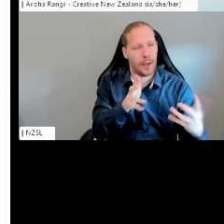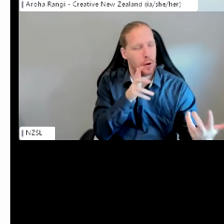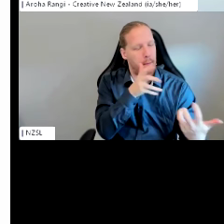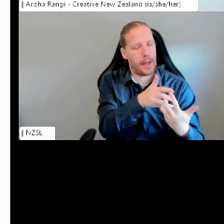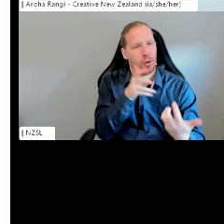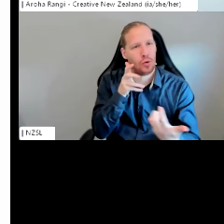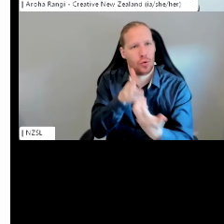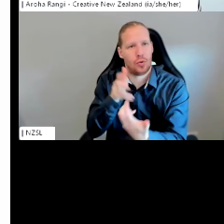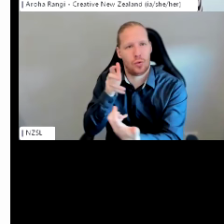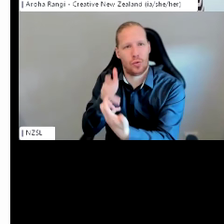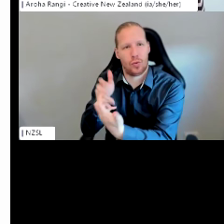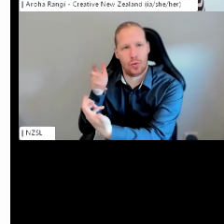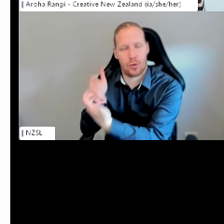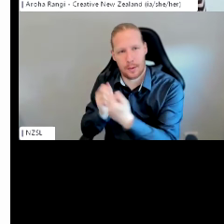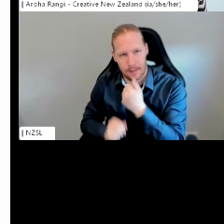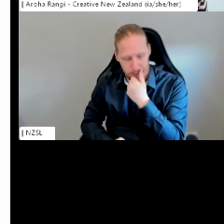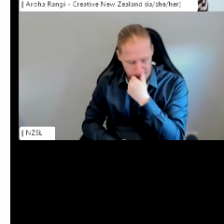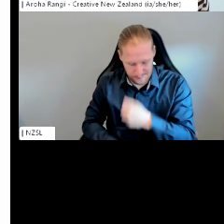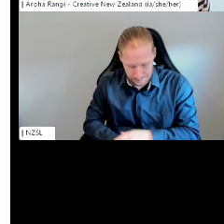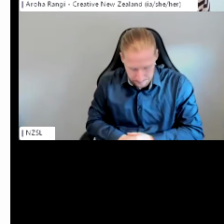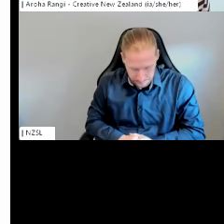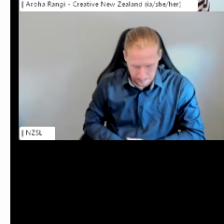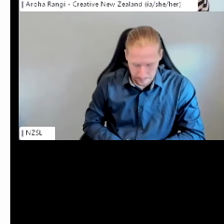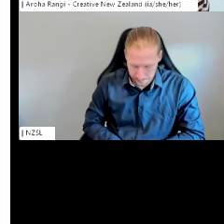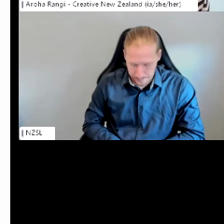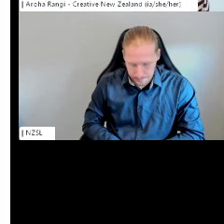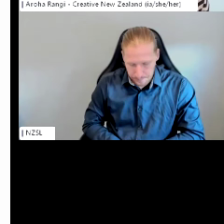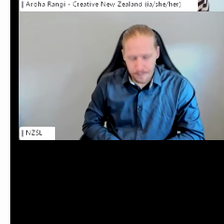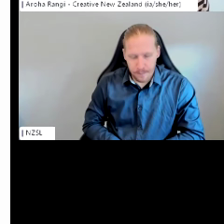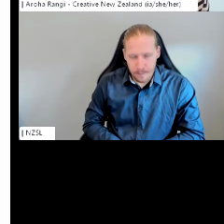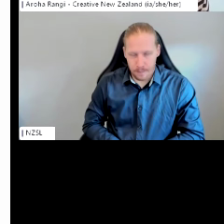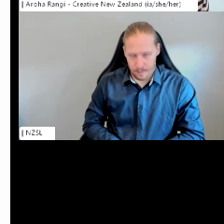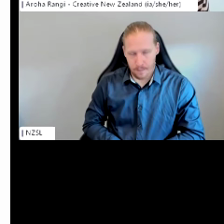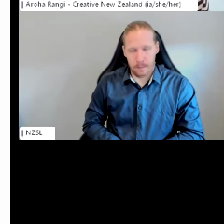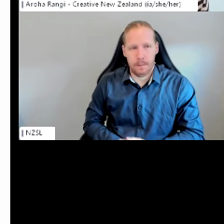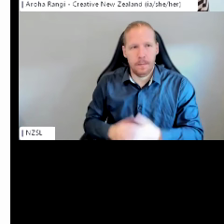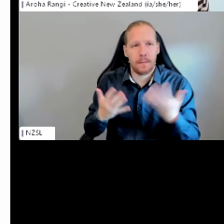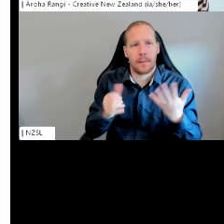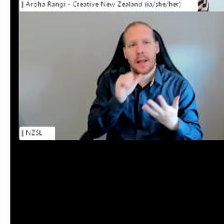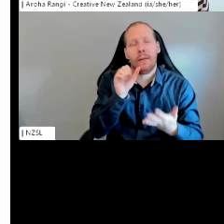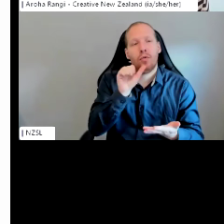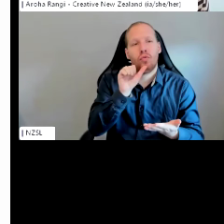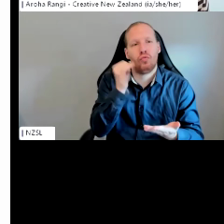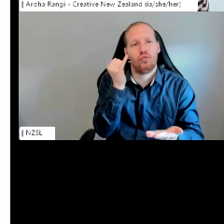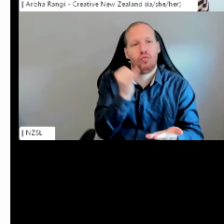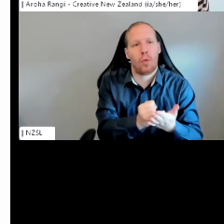to make here are putting the wrong message in the wrong platform aimed at the wrong audience. Um, you know, and the opposite oppos o o o o o o o o o o o o o o o o o o o o o o o o o o o o o o o o o o